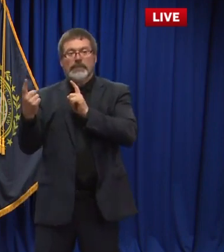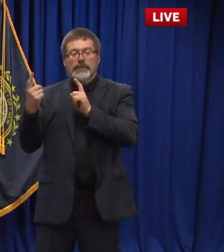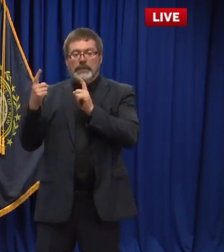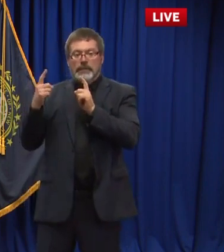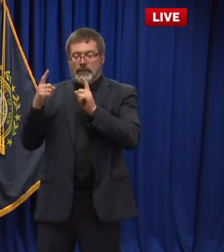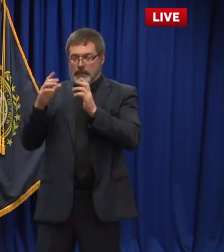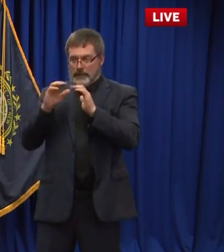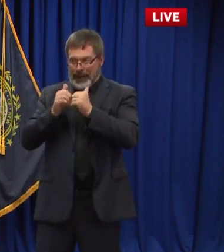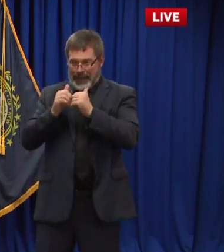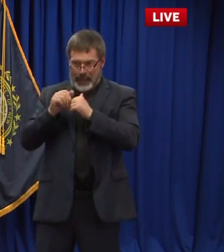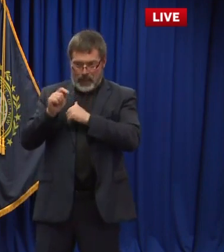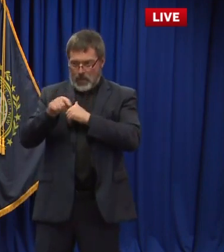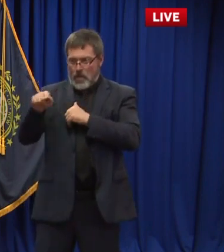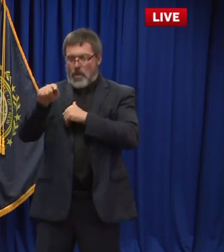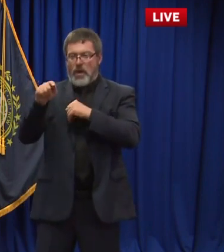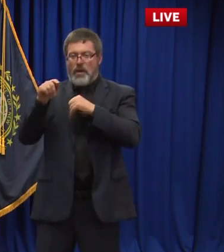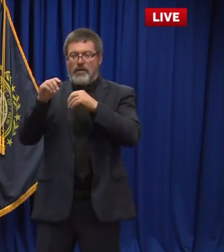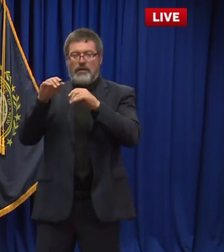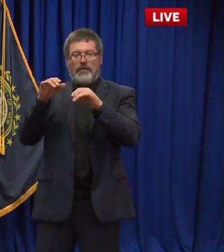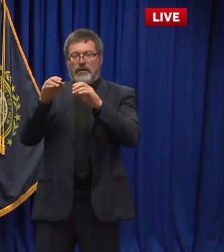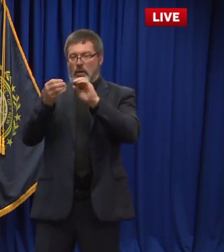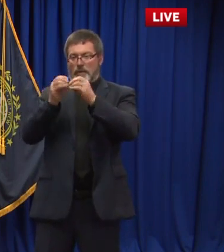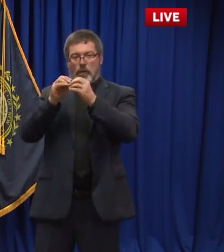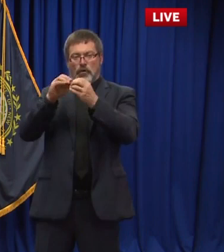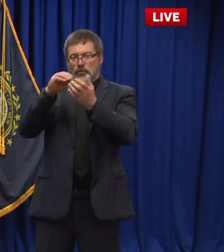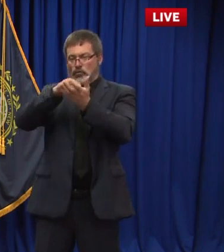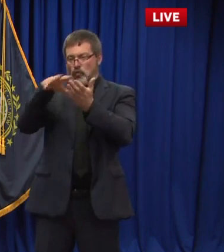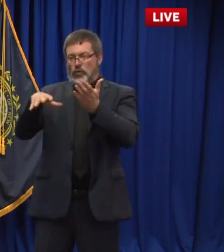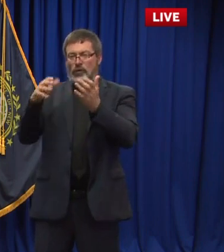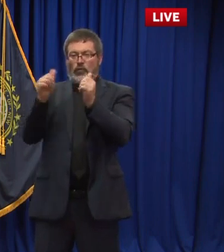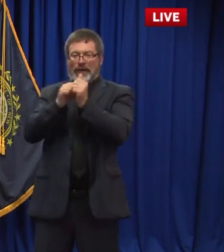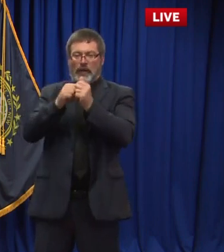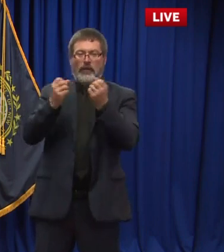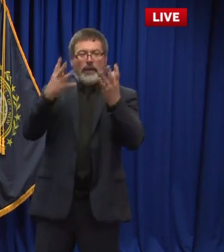SOCIAL DISTANCE IS ONE LAYER.